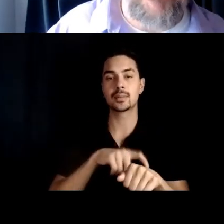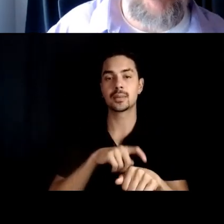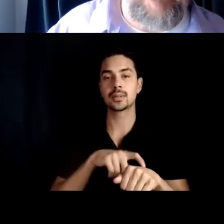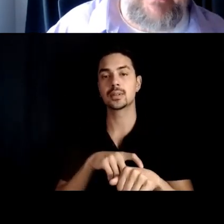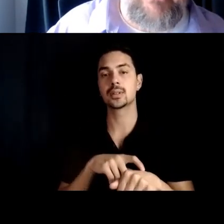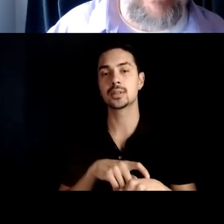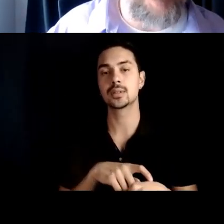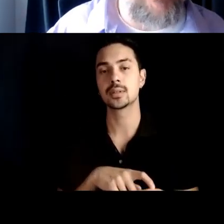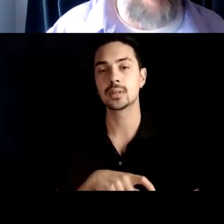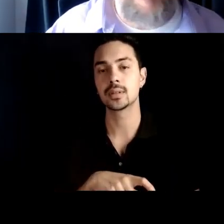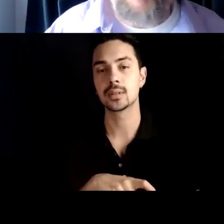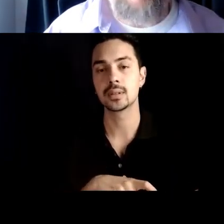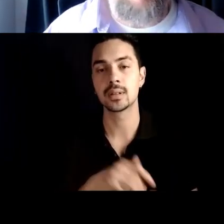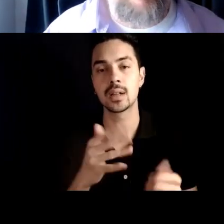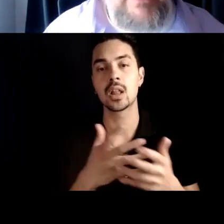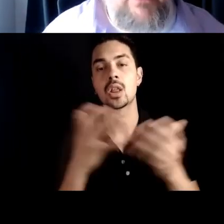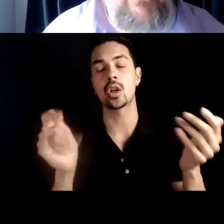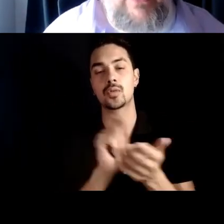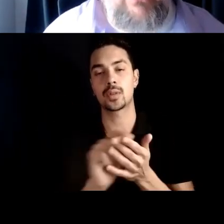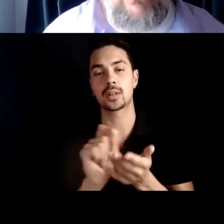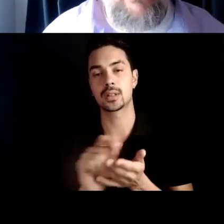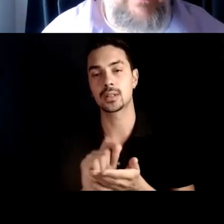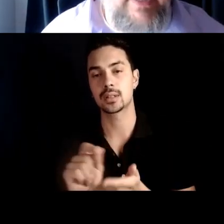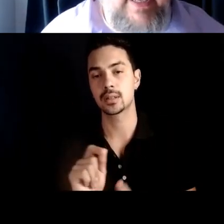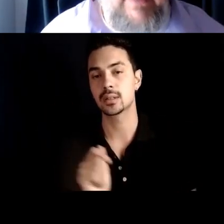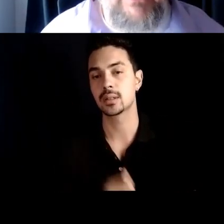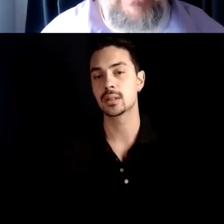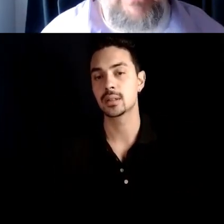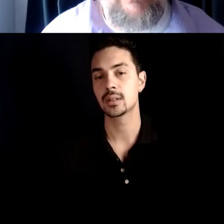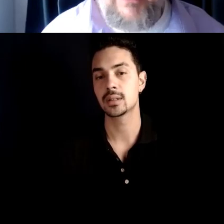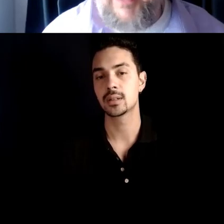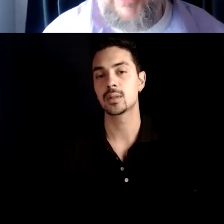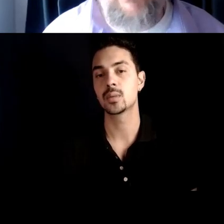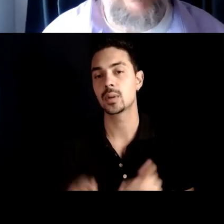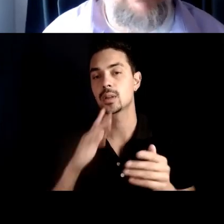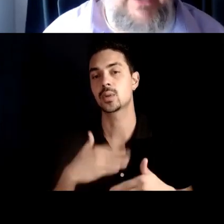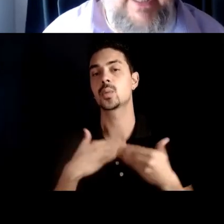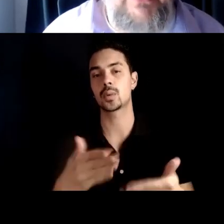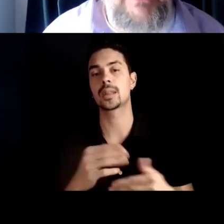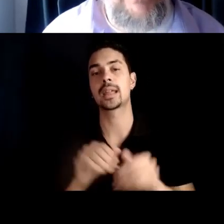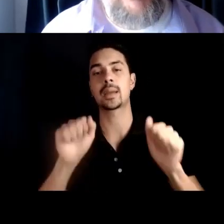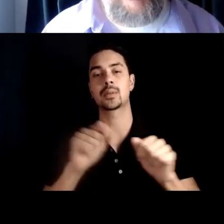about letter writing. So what is the provider willing and able to do? How will it play out?